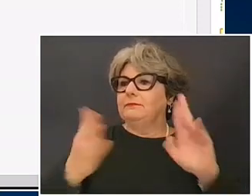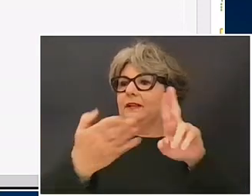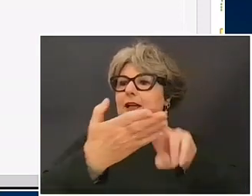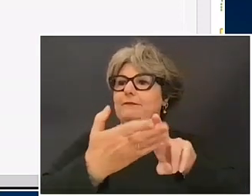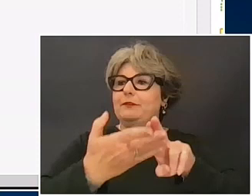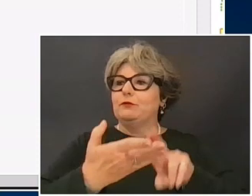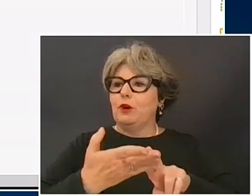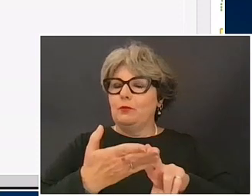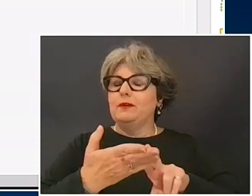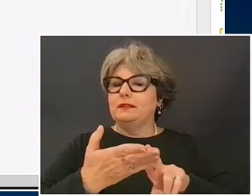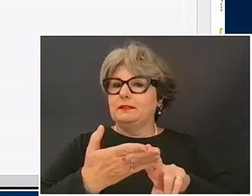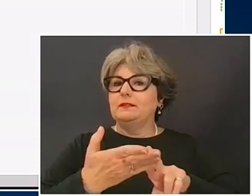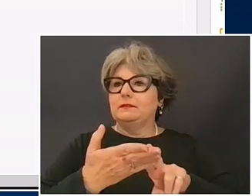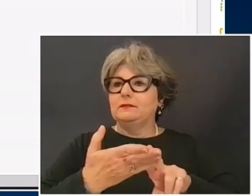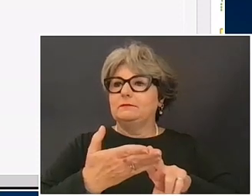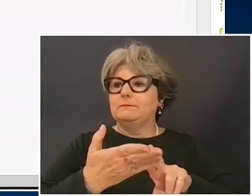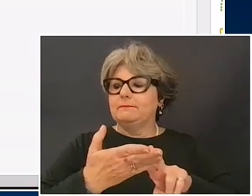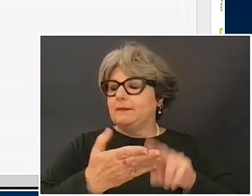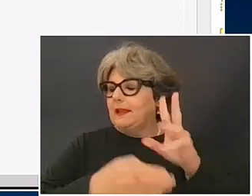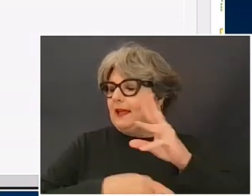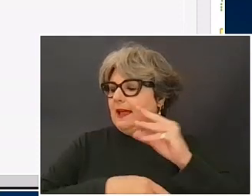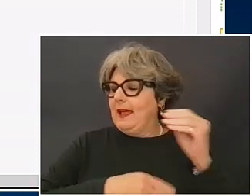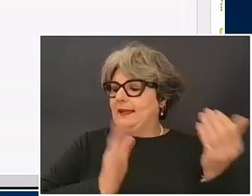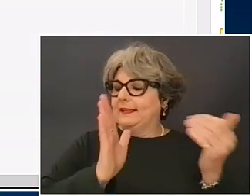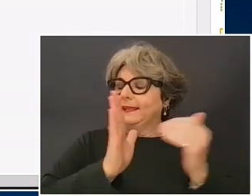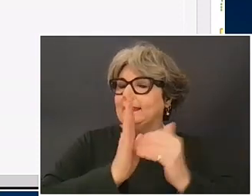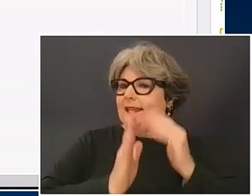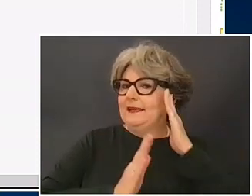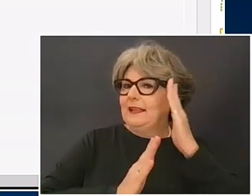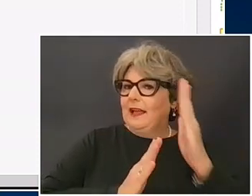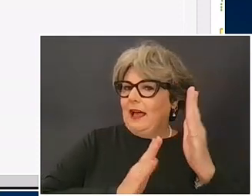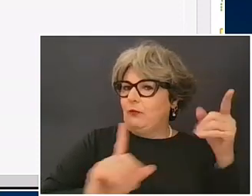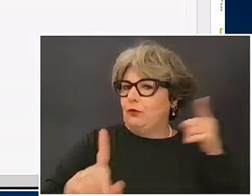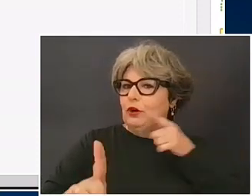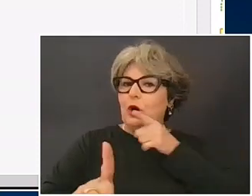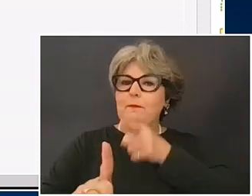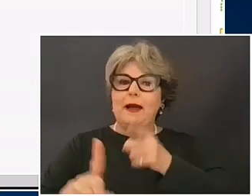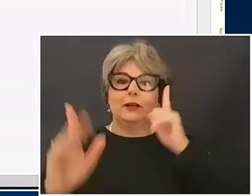withdrawal date. And again, I'll go back to hopefully people will remember this